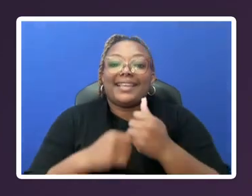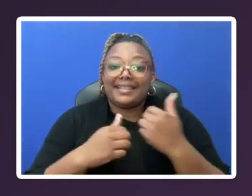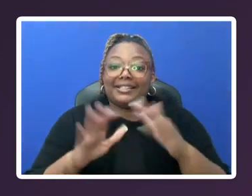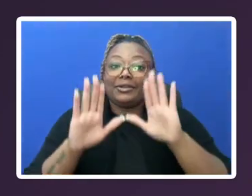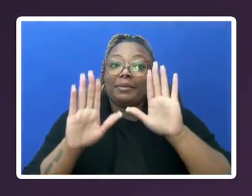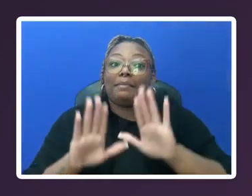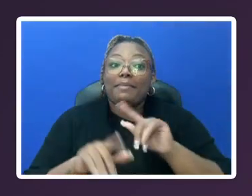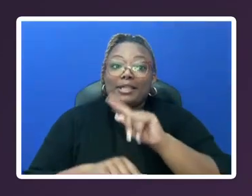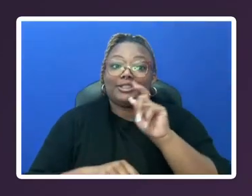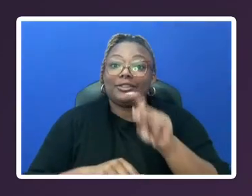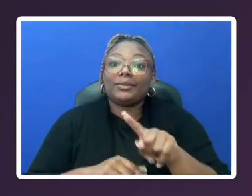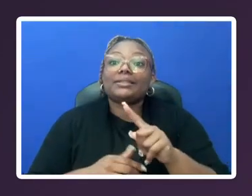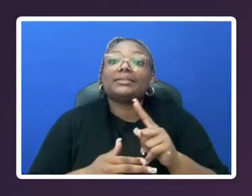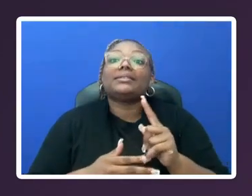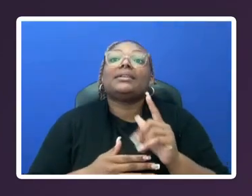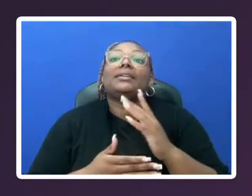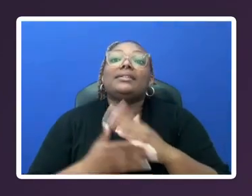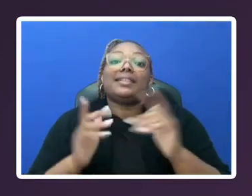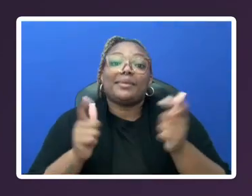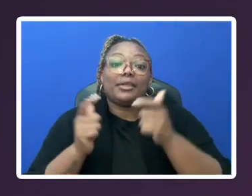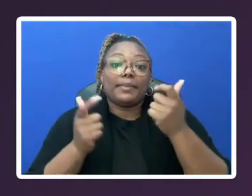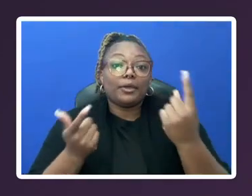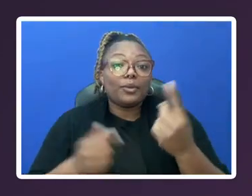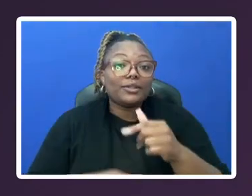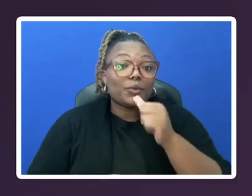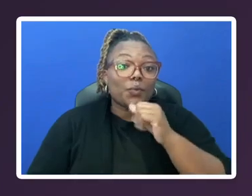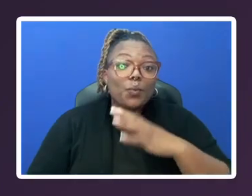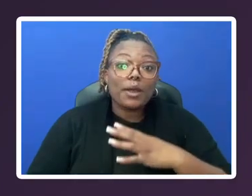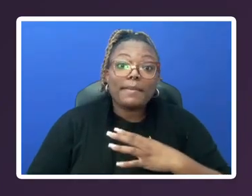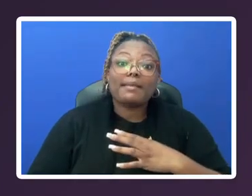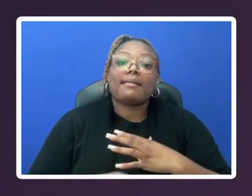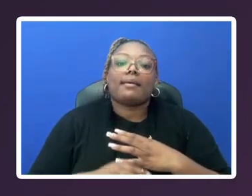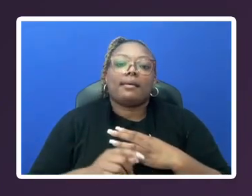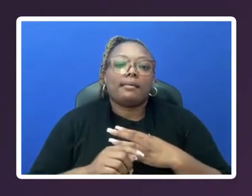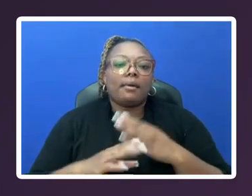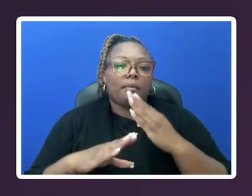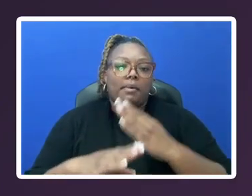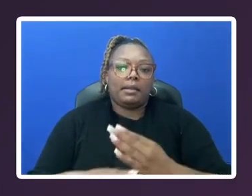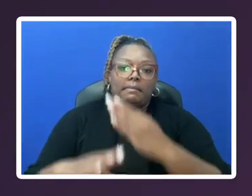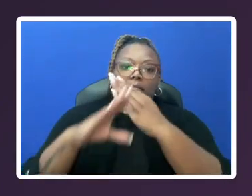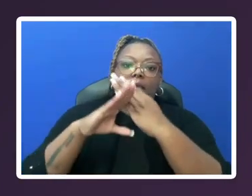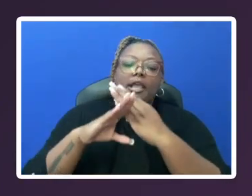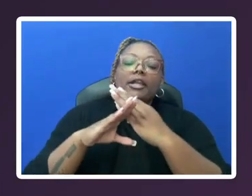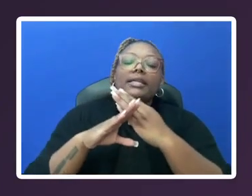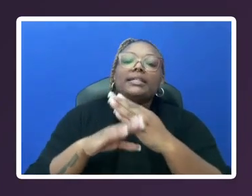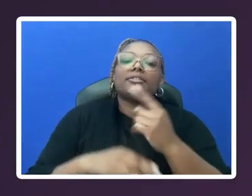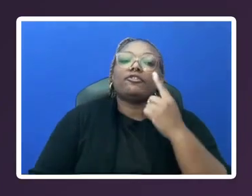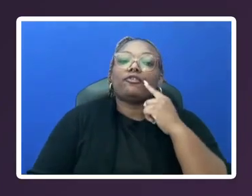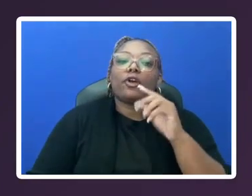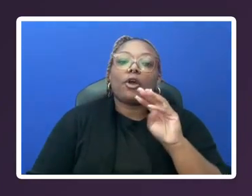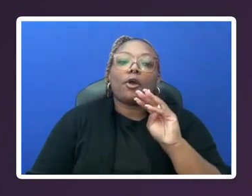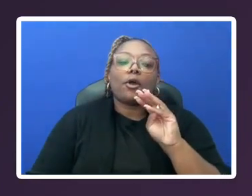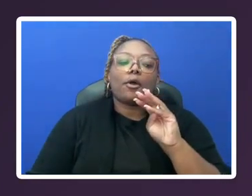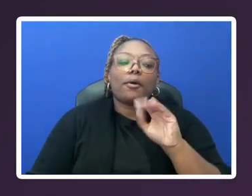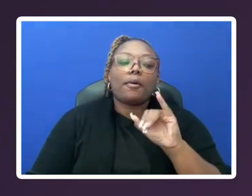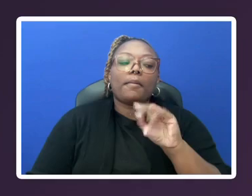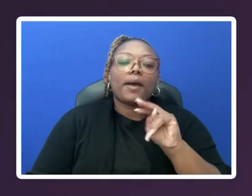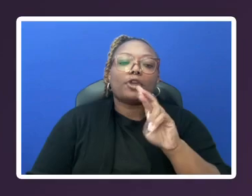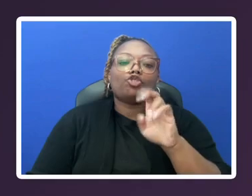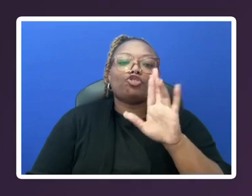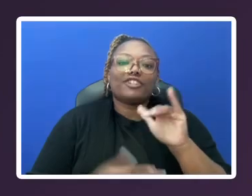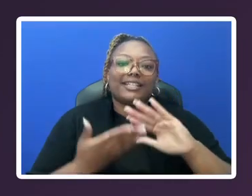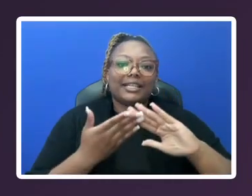big ones, where are the women? What barriers kept minority communities out of this room?